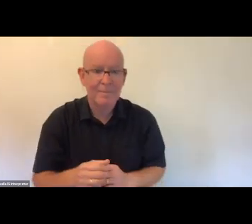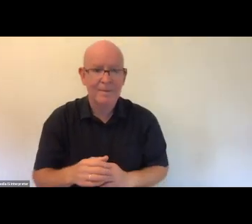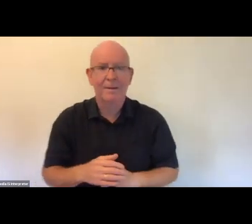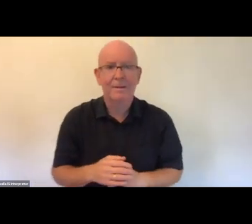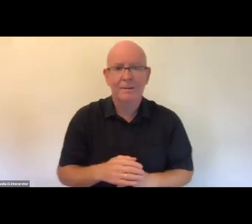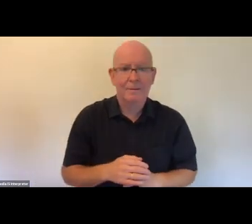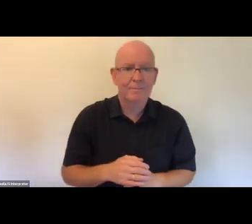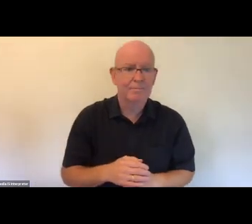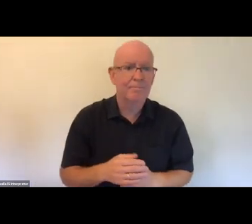Maybe there…